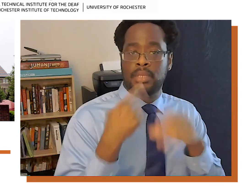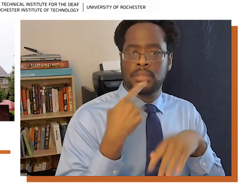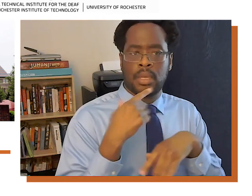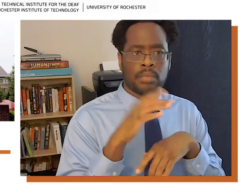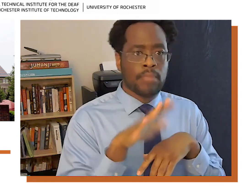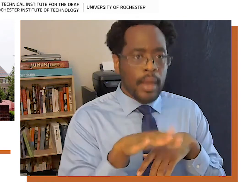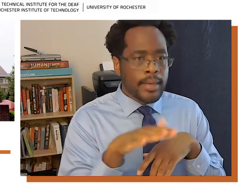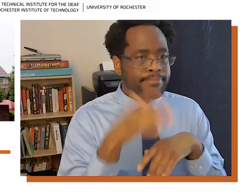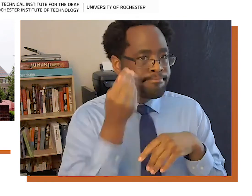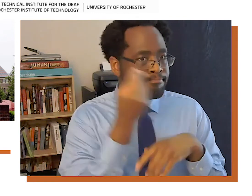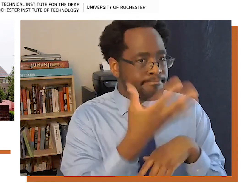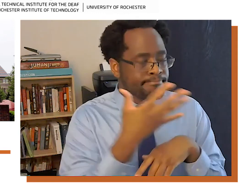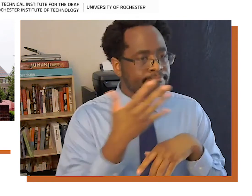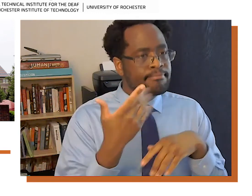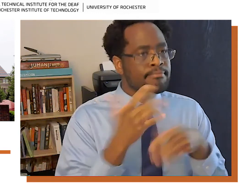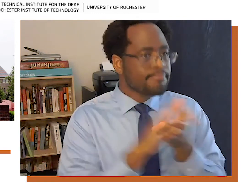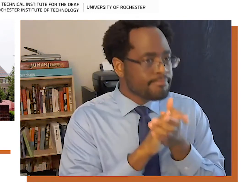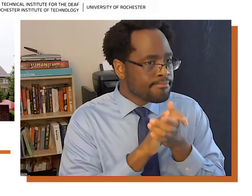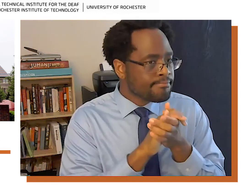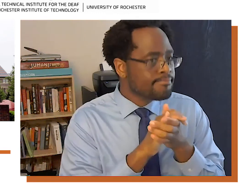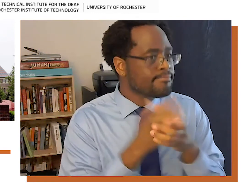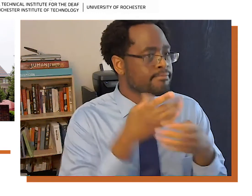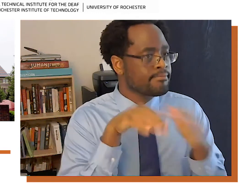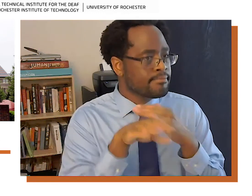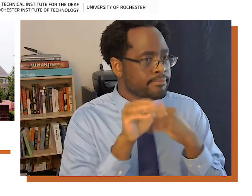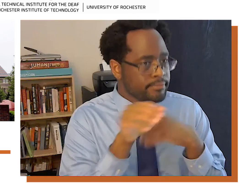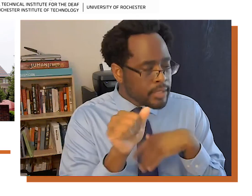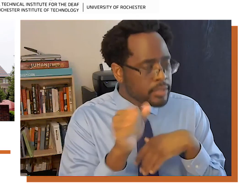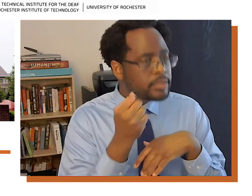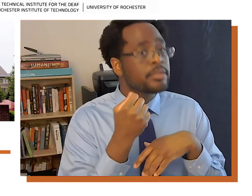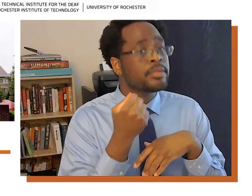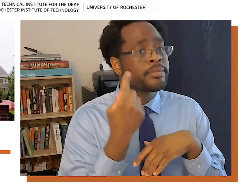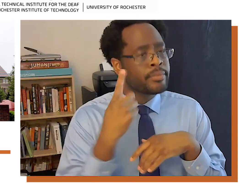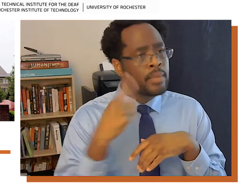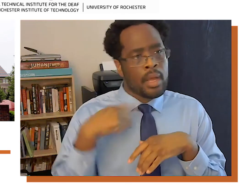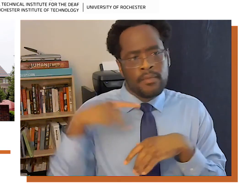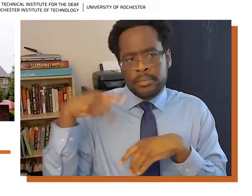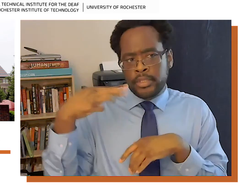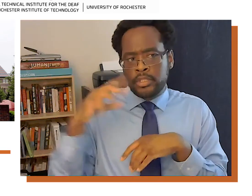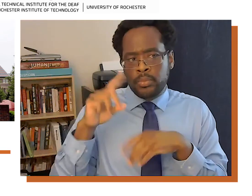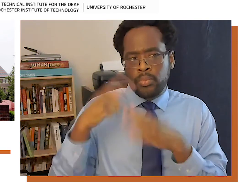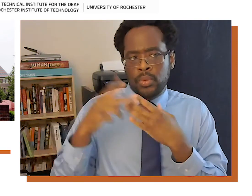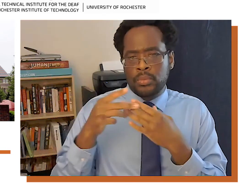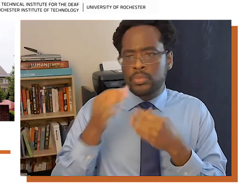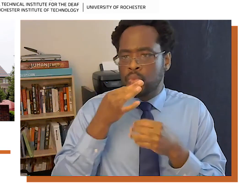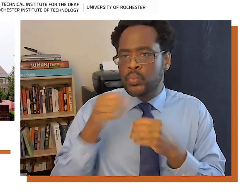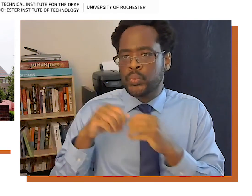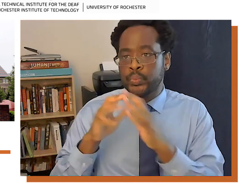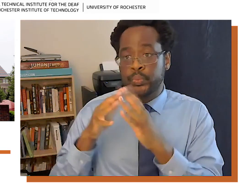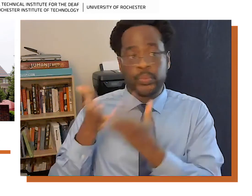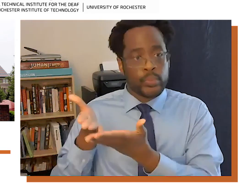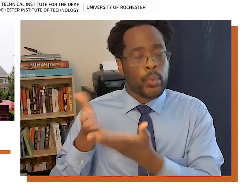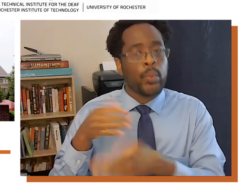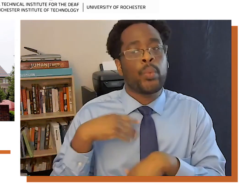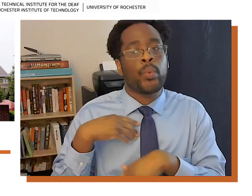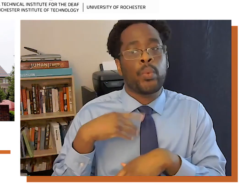and when I applied, the department sent me a letter saying that they I was accepted for the master's program